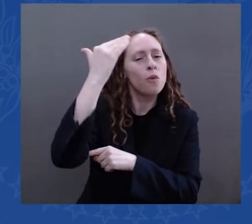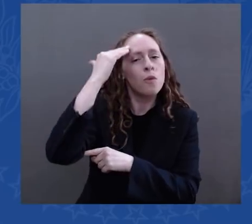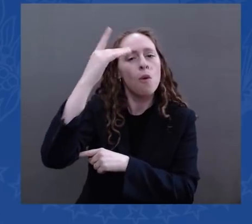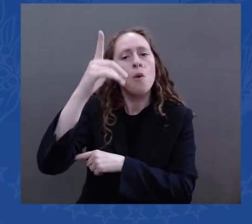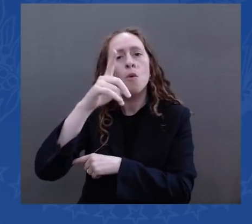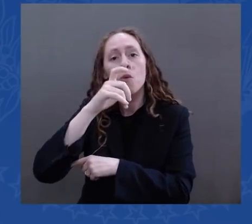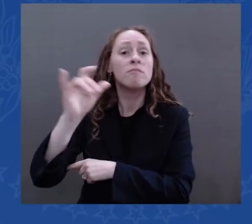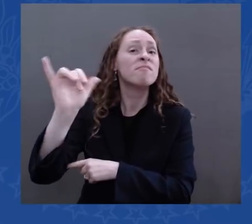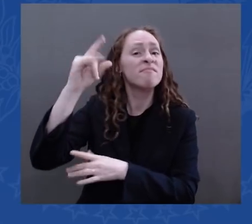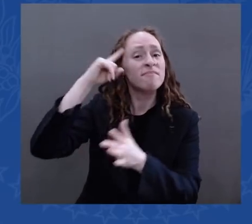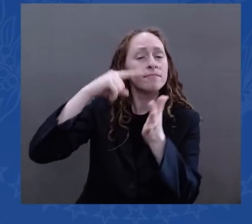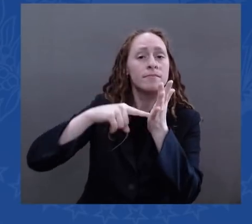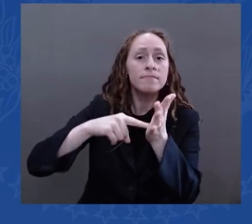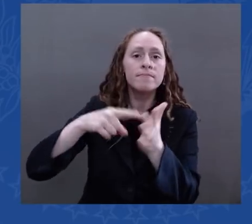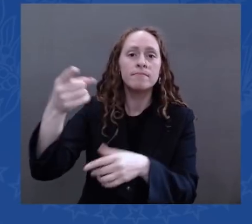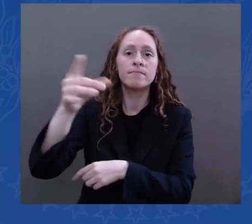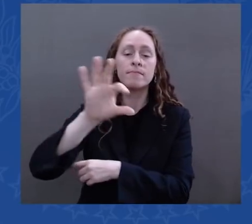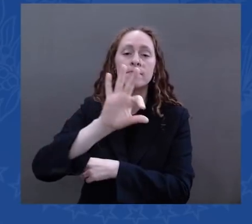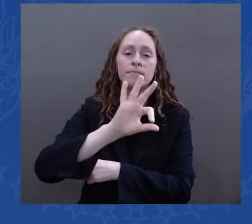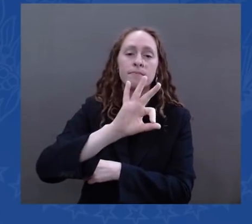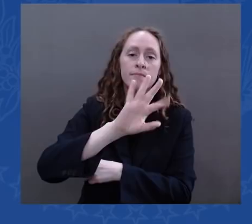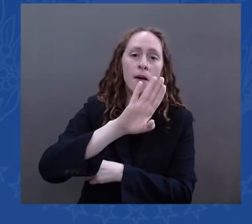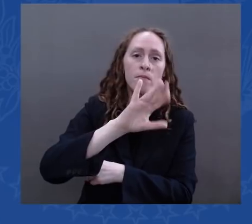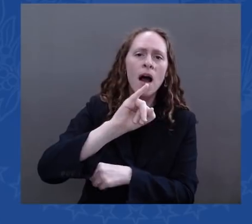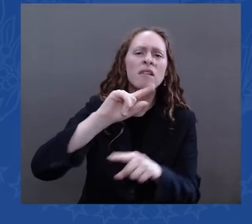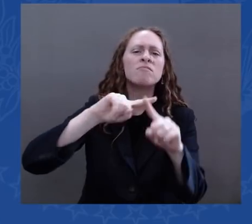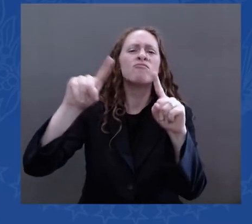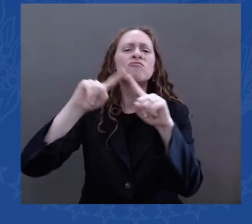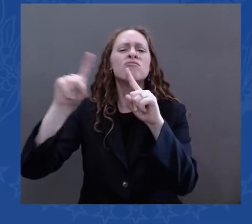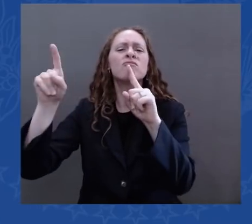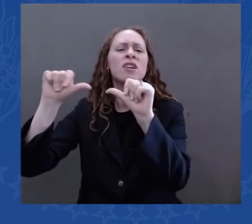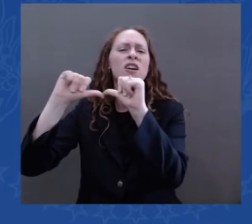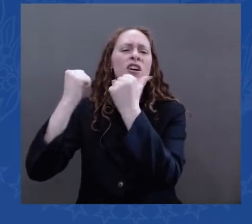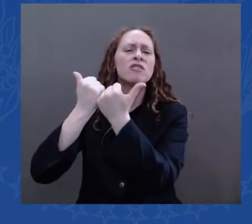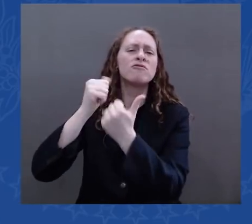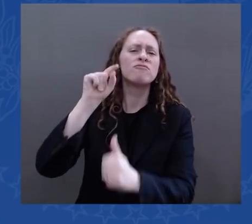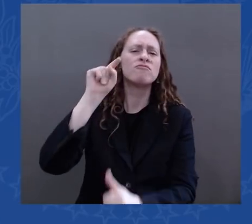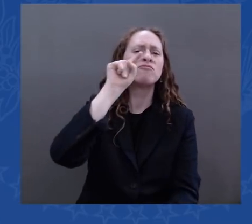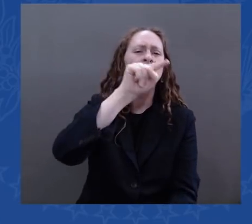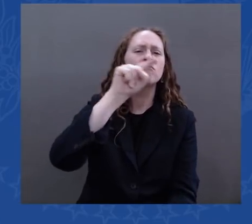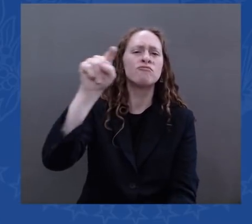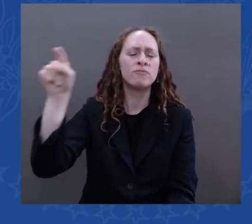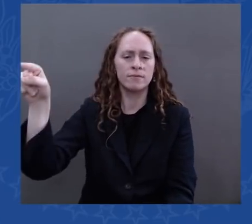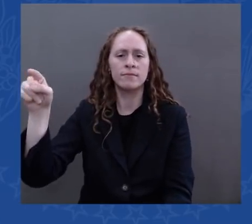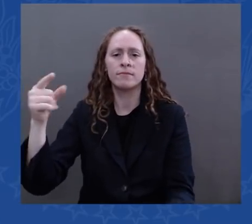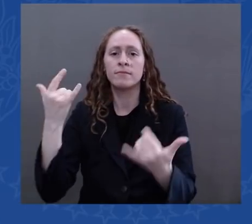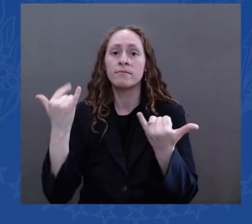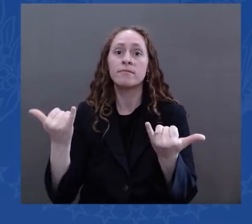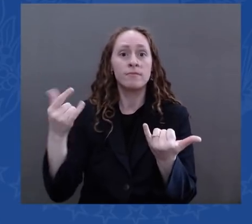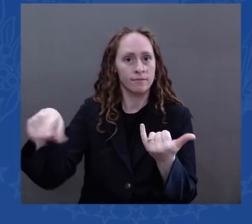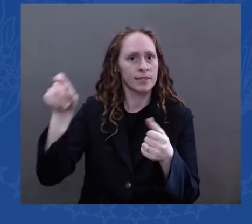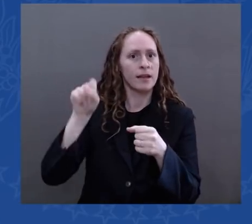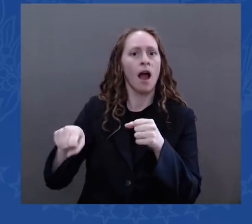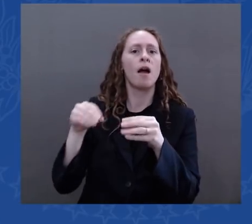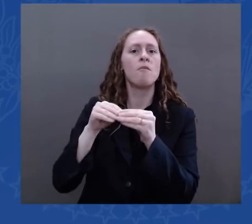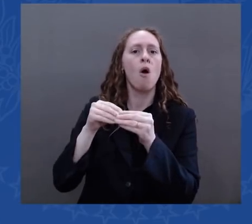and other violent crimes in our communities; and funds body cameras and makes sure police work with our local communities